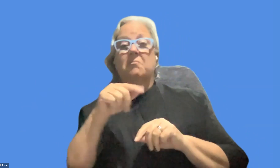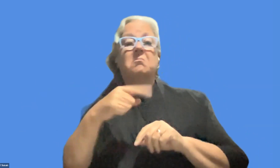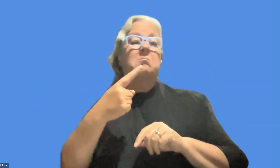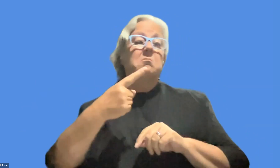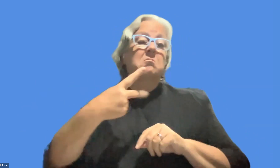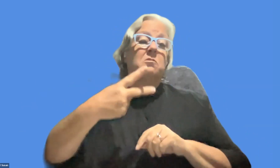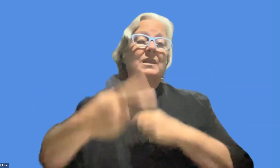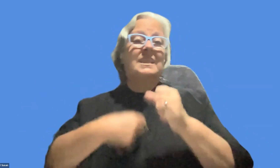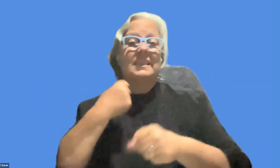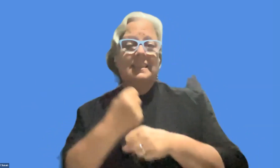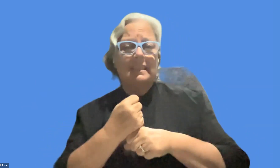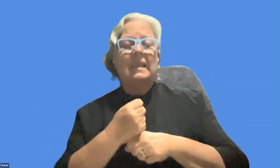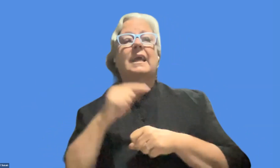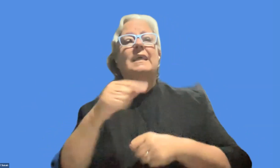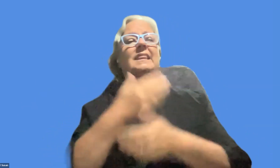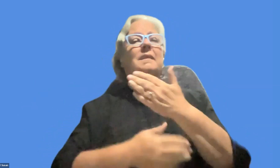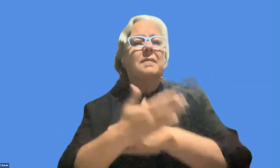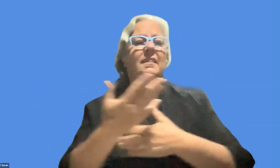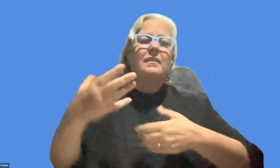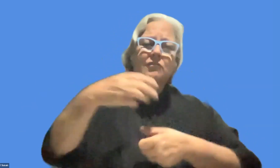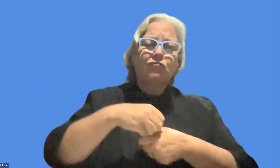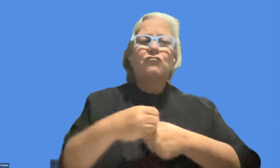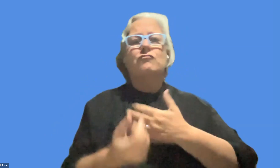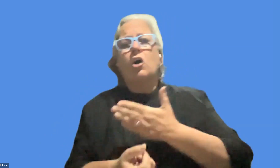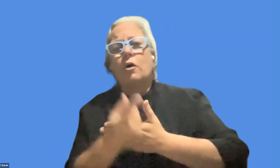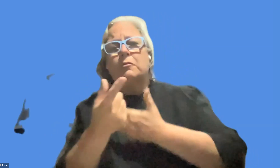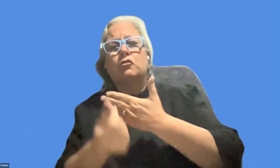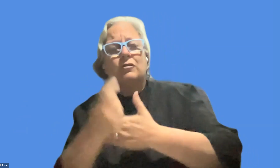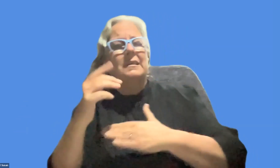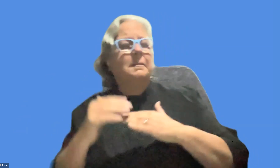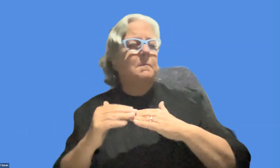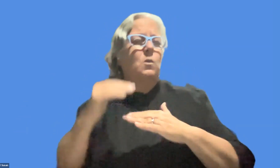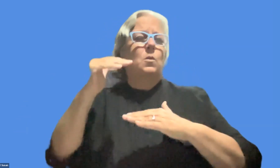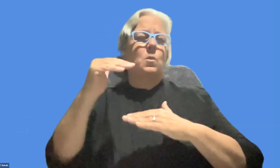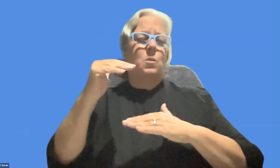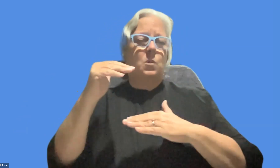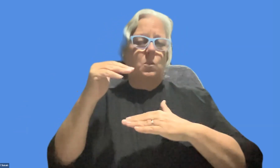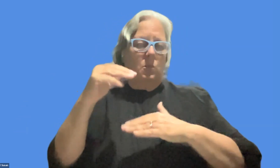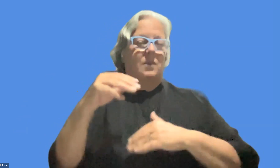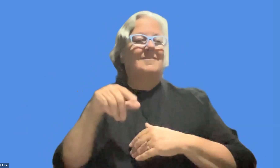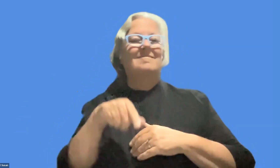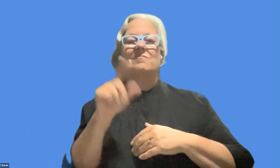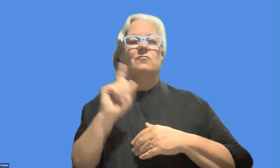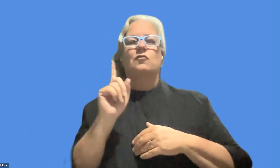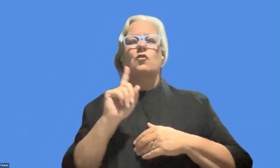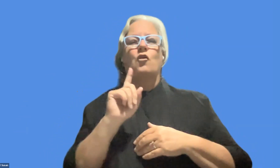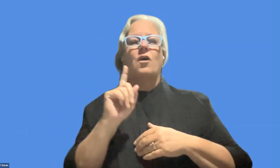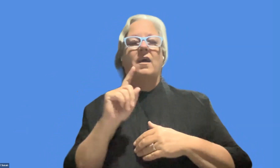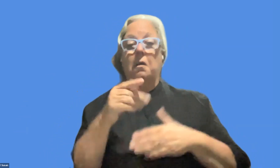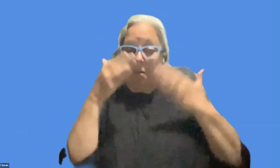I hope not even in 7 years but in a couple of year, we see more and more disability inclusion being raised in events and